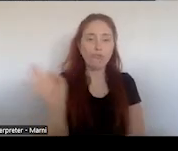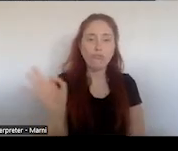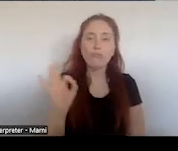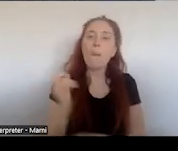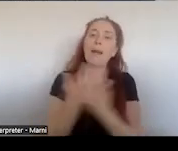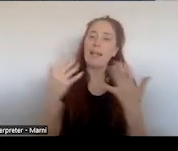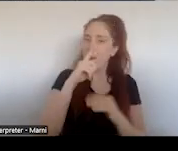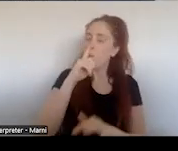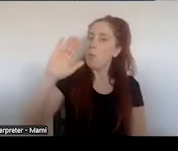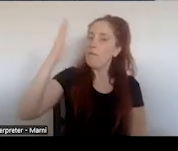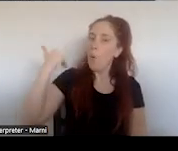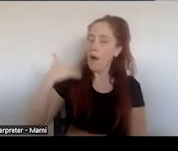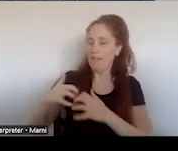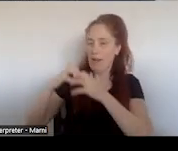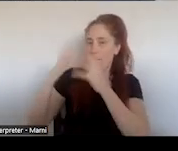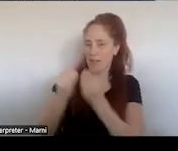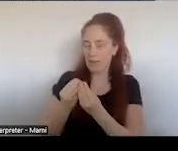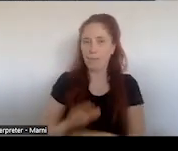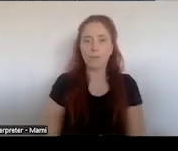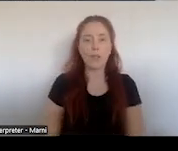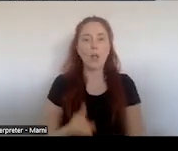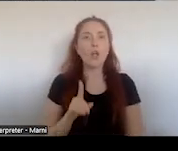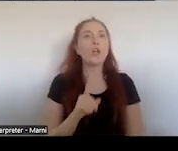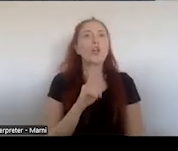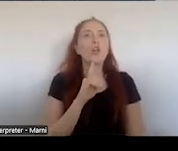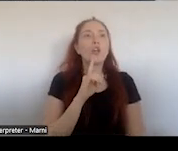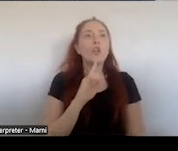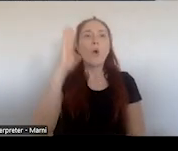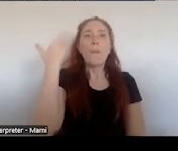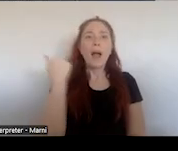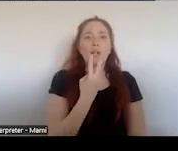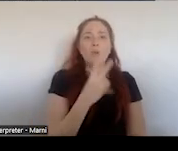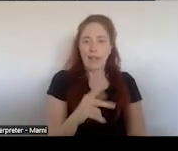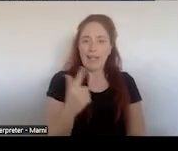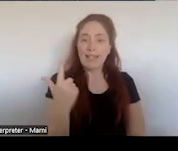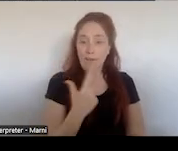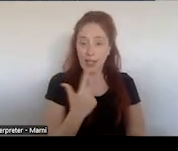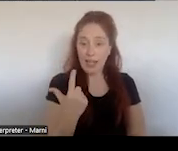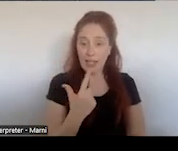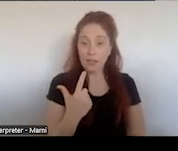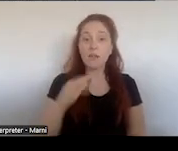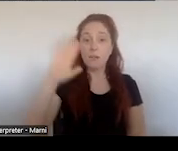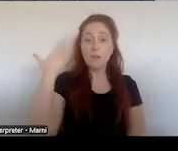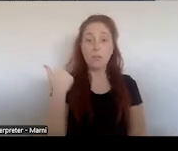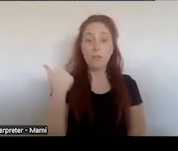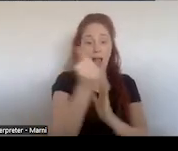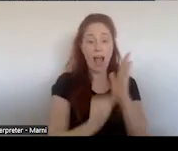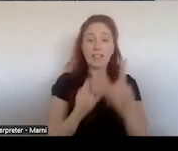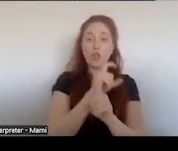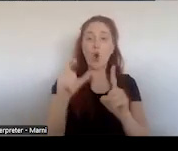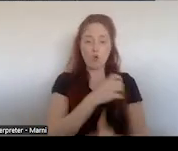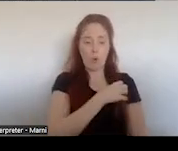In 2027, sorry, 2027... in 2017, arts and ministers from the Australian Government